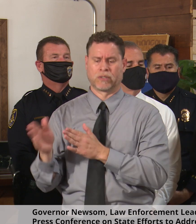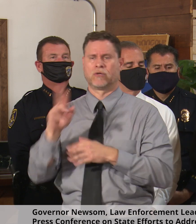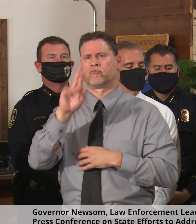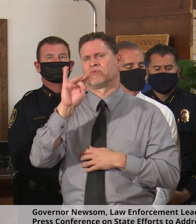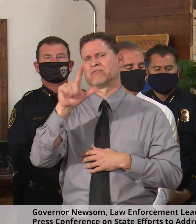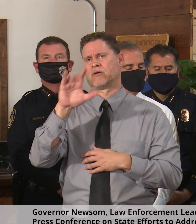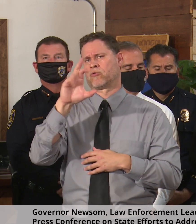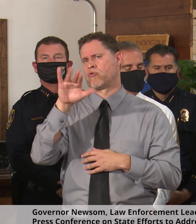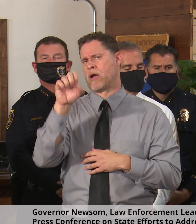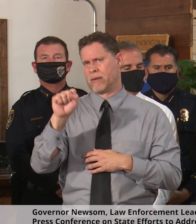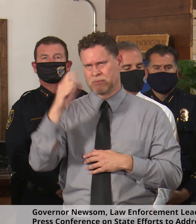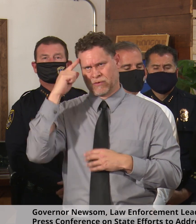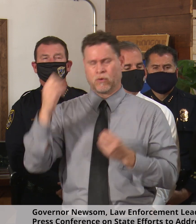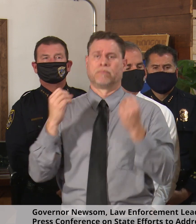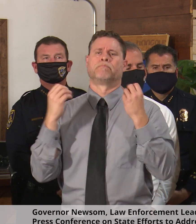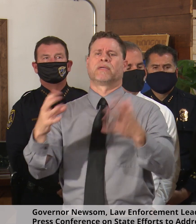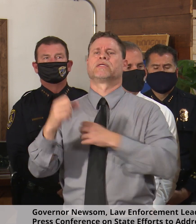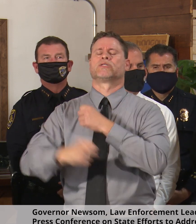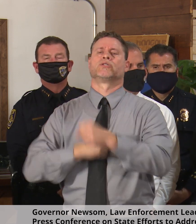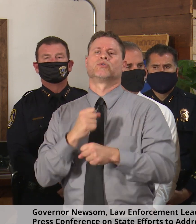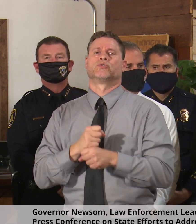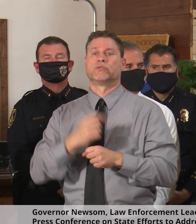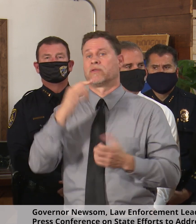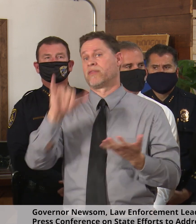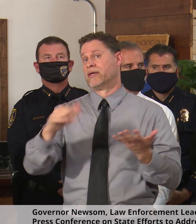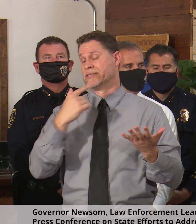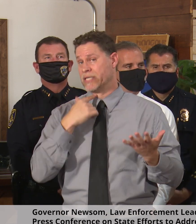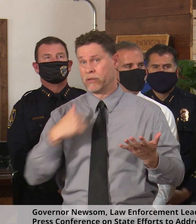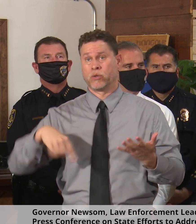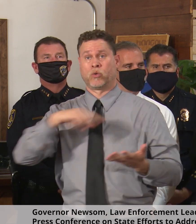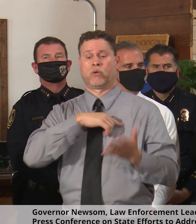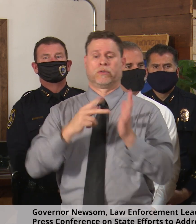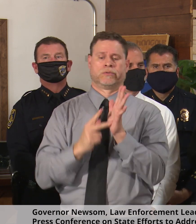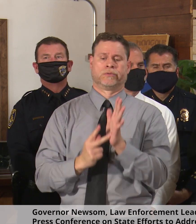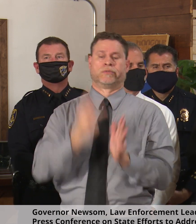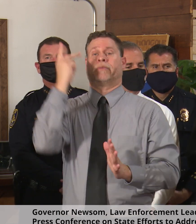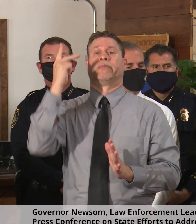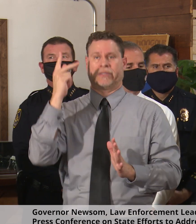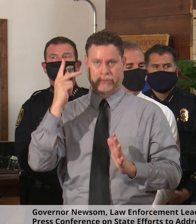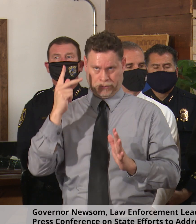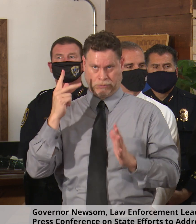crime for a number of years. That said, we are doubling down on those efforts today with this